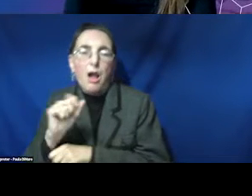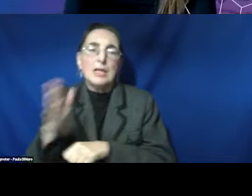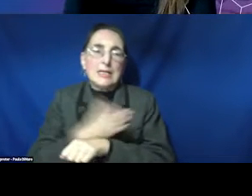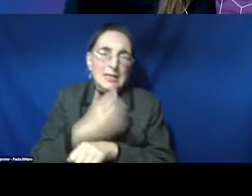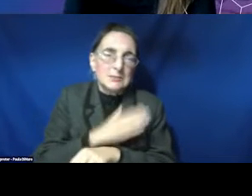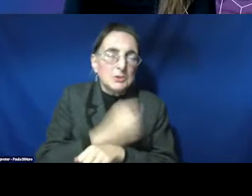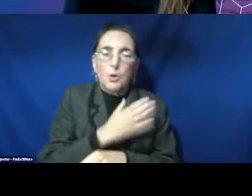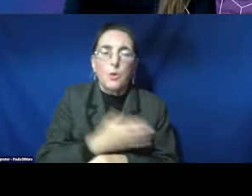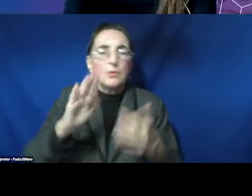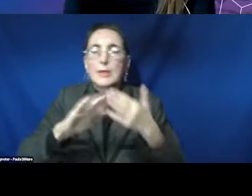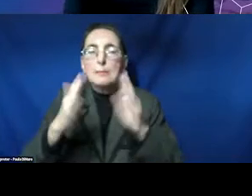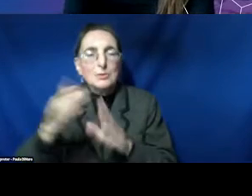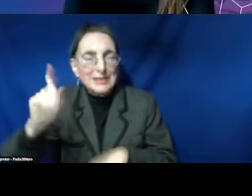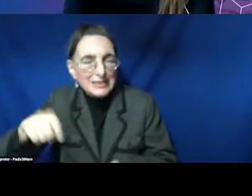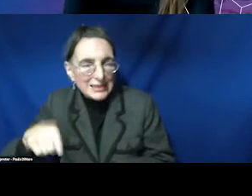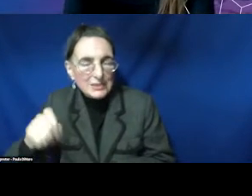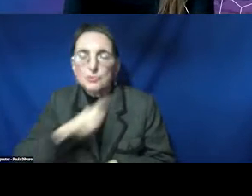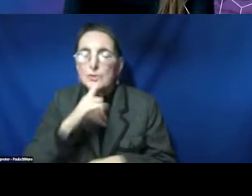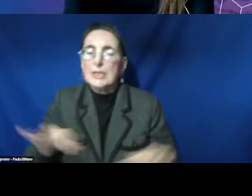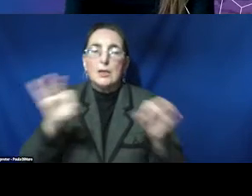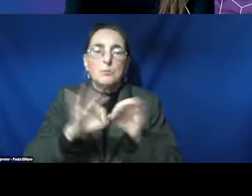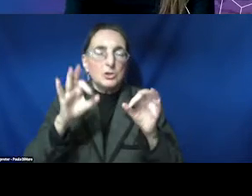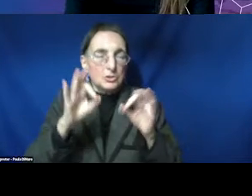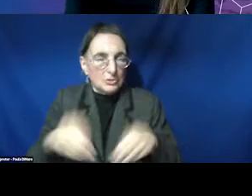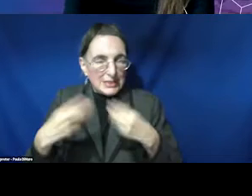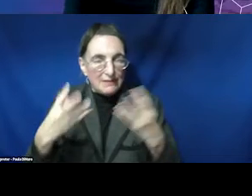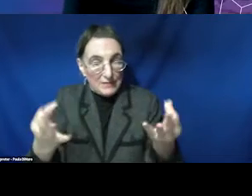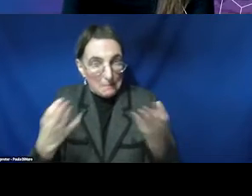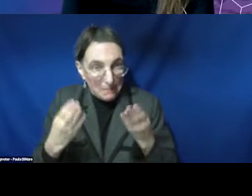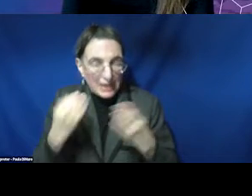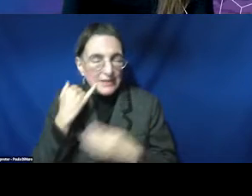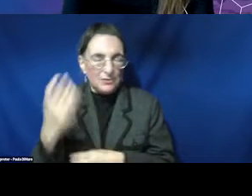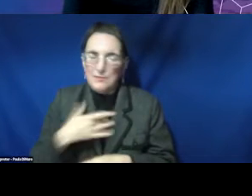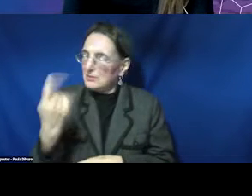So it is really important to provide feedback if you feel something is not addressed or you would